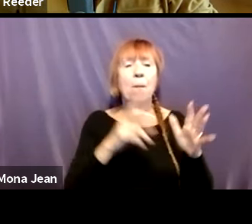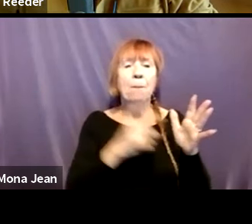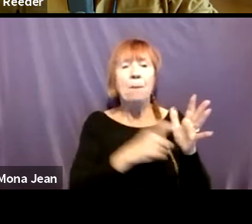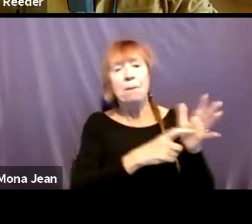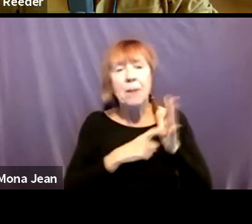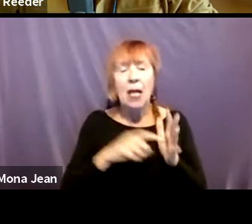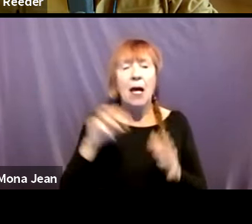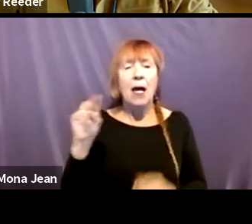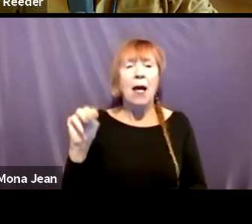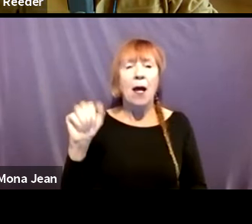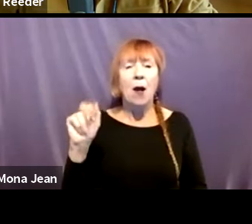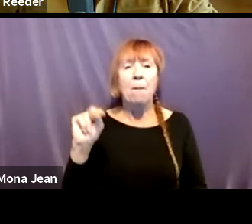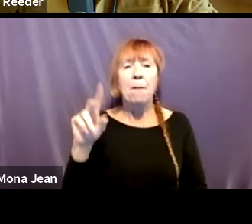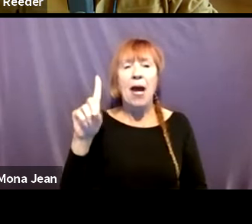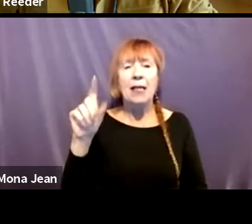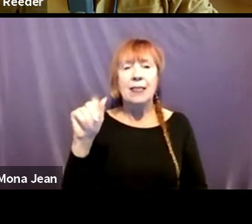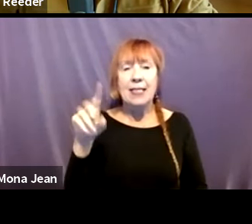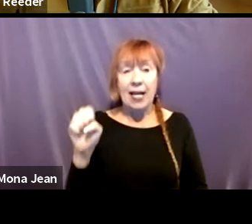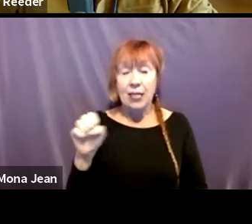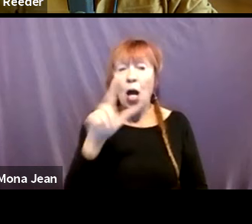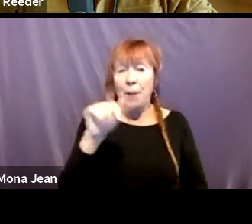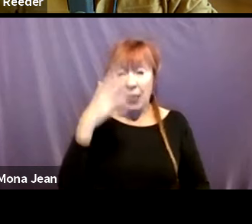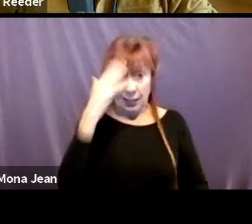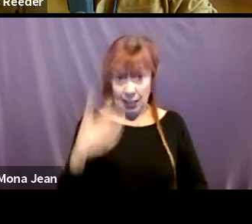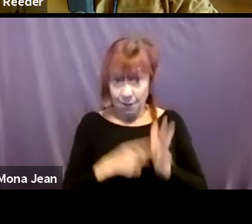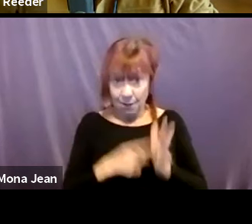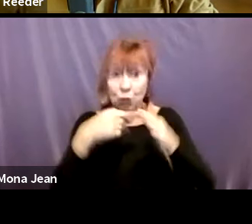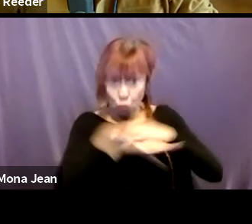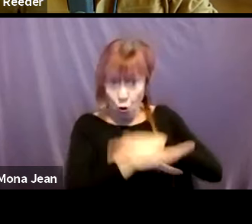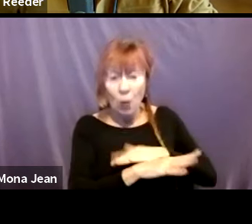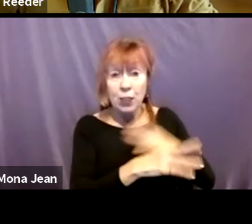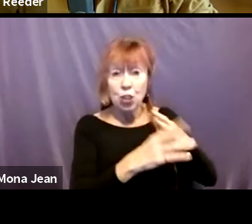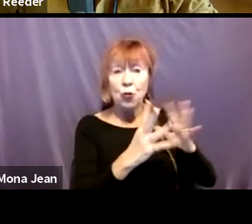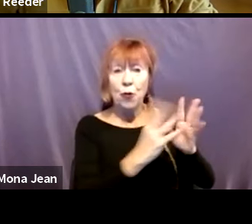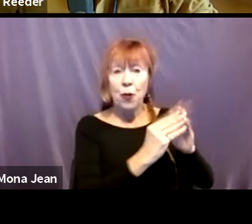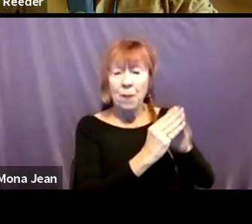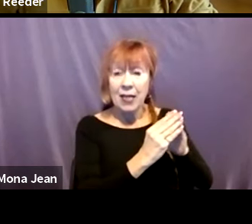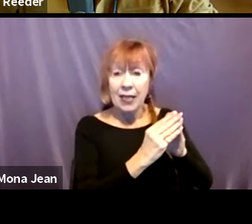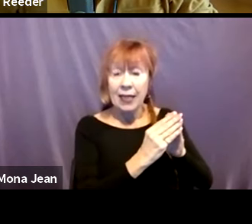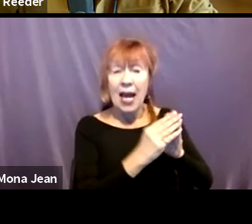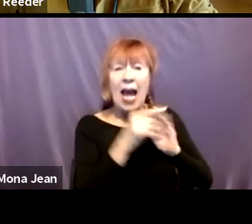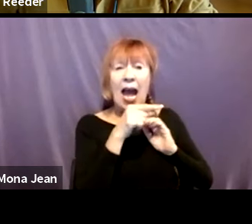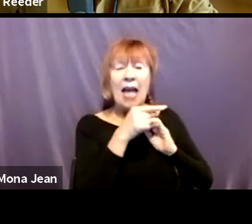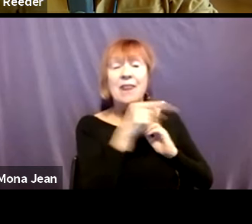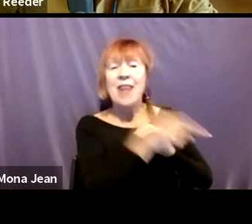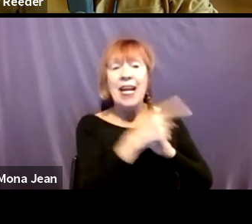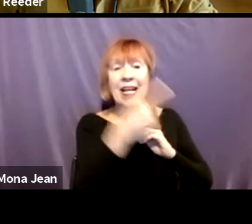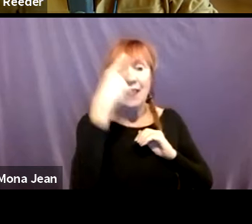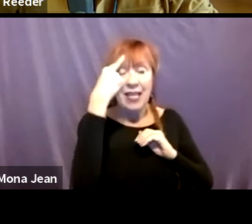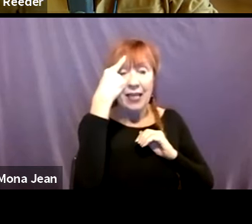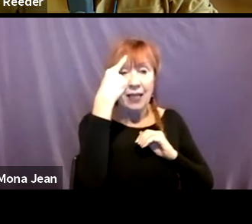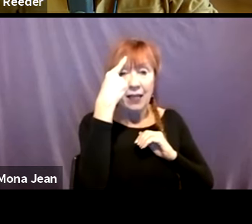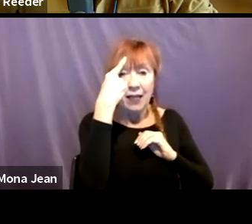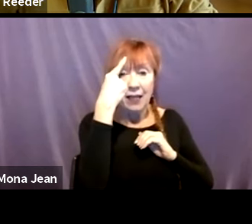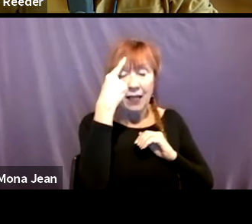Sometimes you may go into a pitch meeting, and in the back of their heads, they think that your pitch is one way,